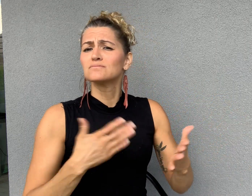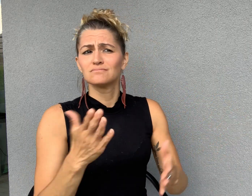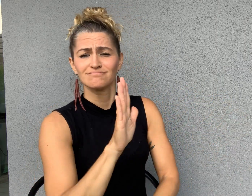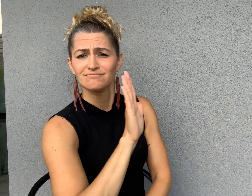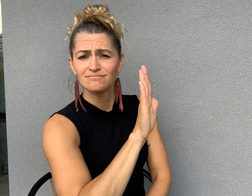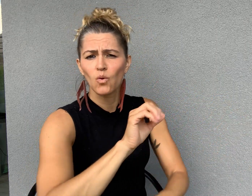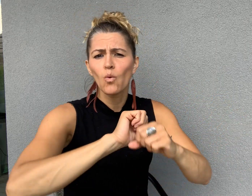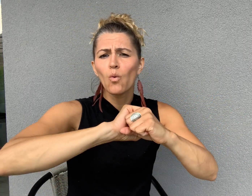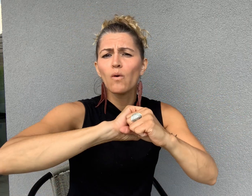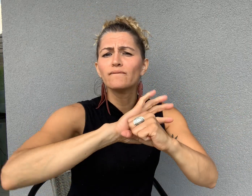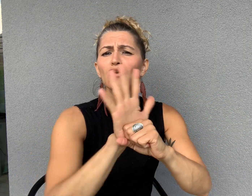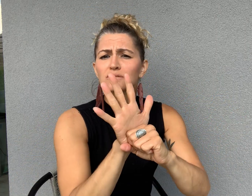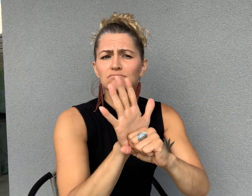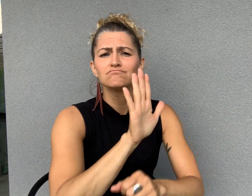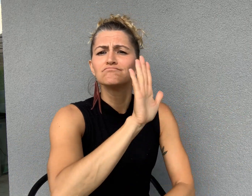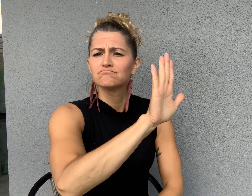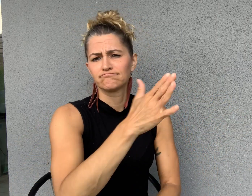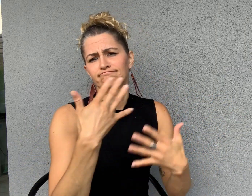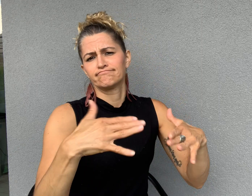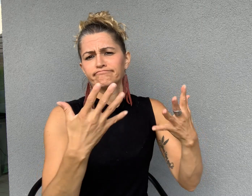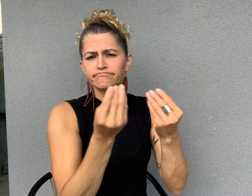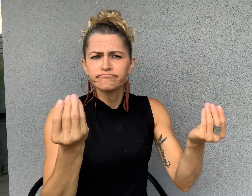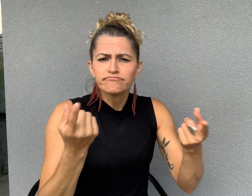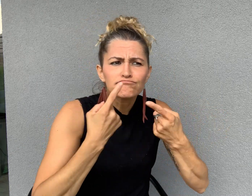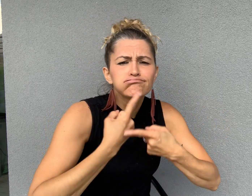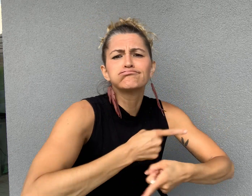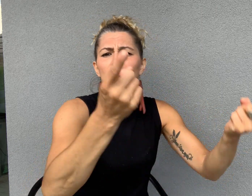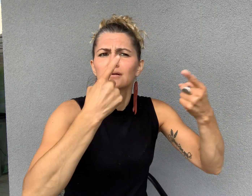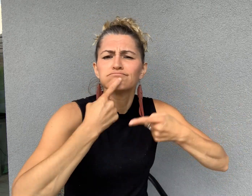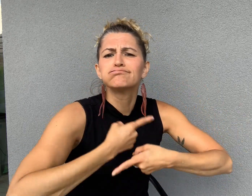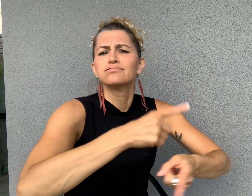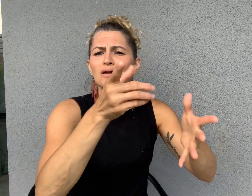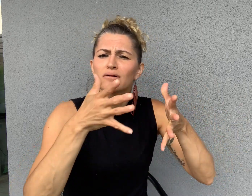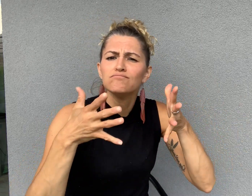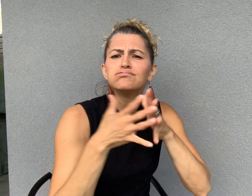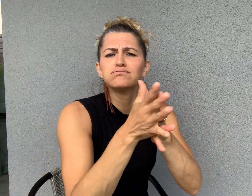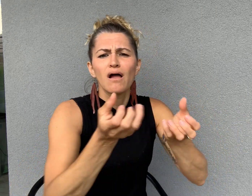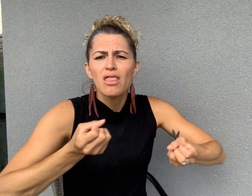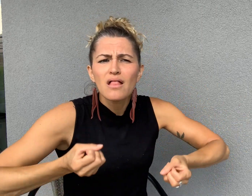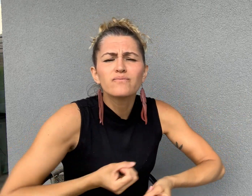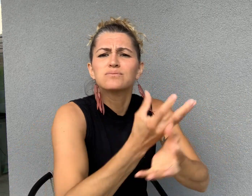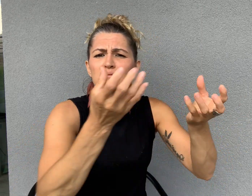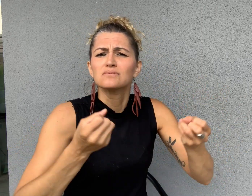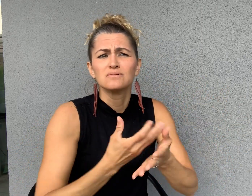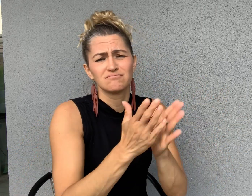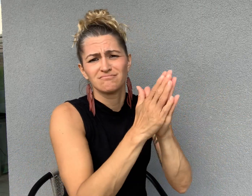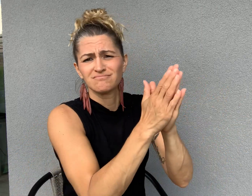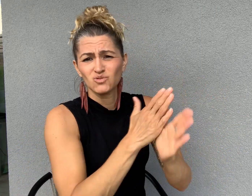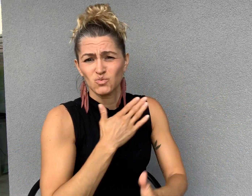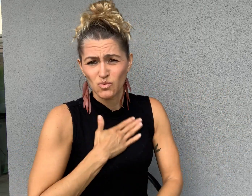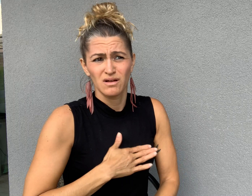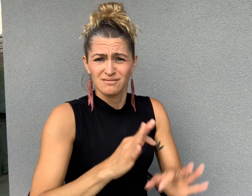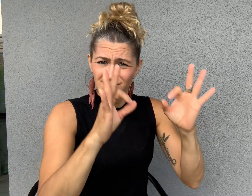several times to provide live ASL interpreters